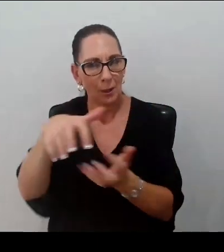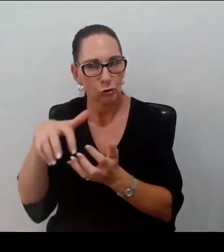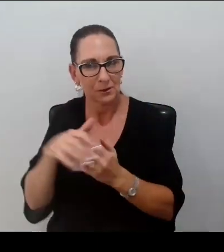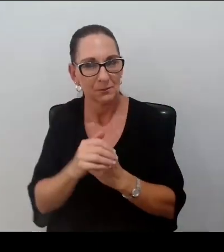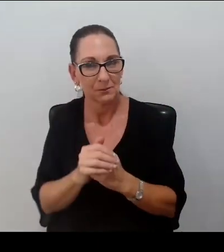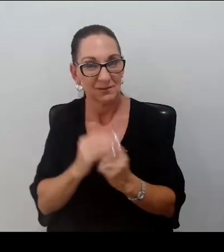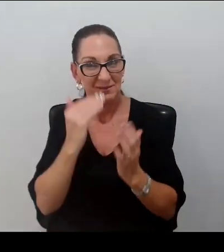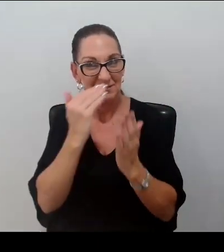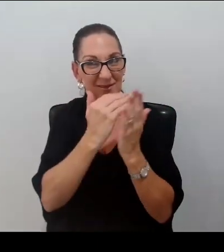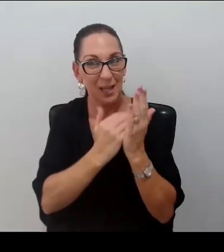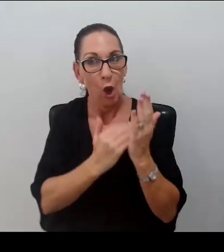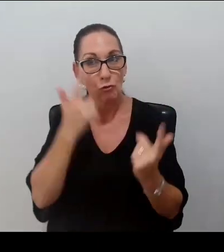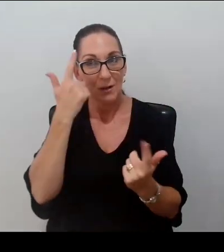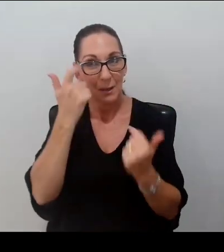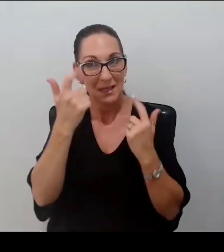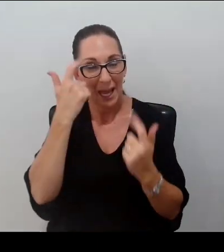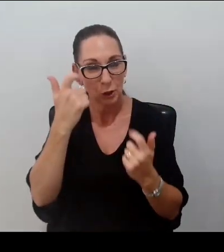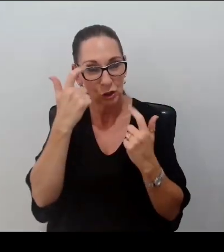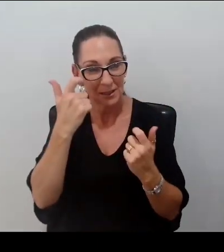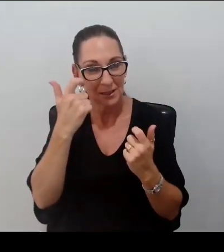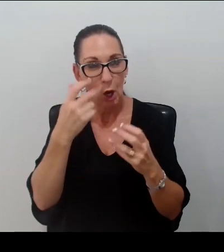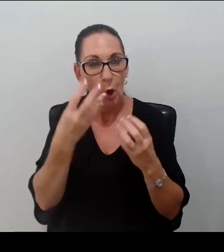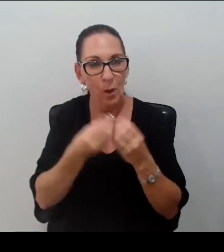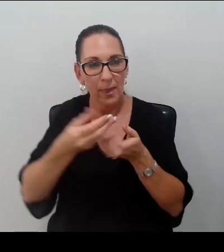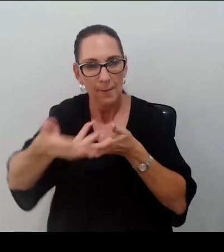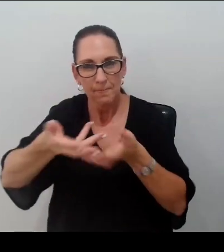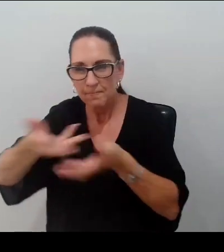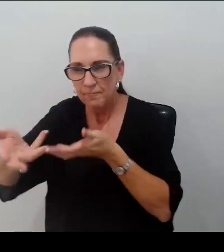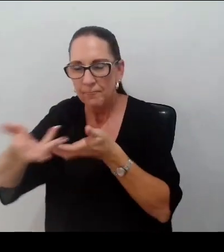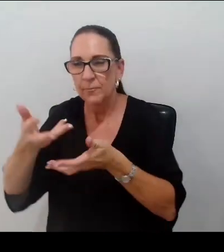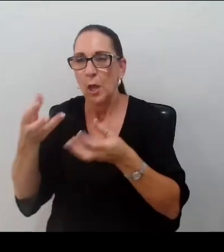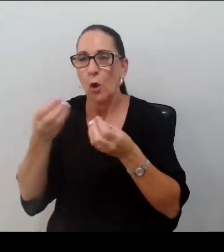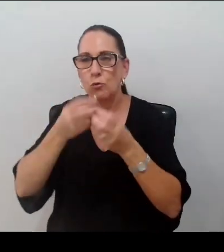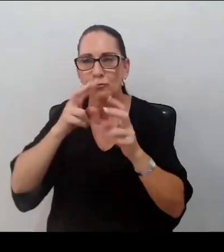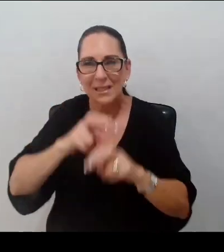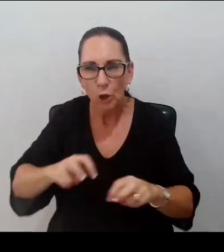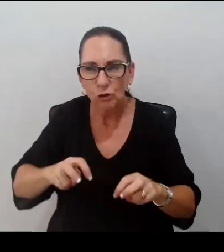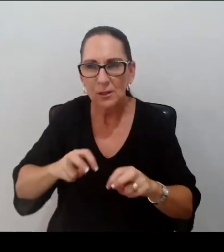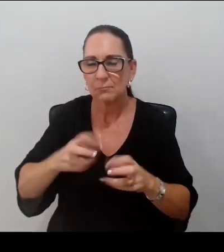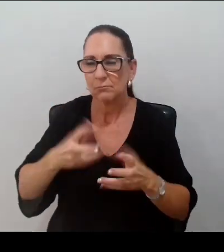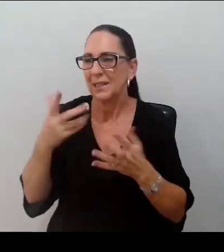by consultations with researchers, the disability community, and their loved ones,